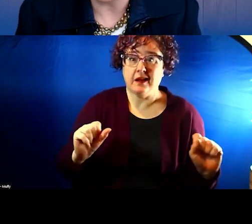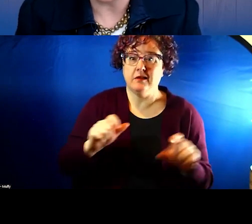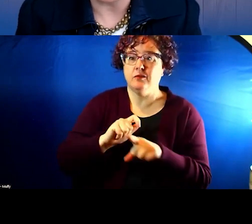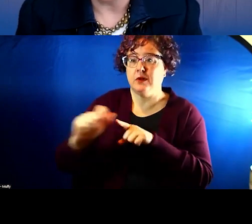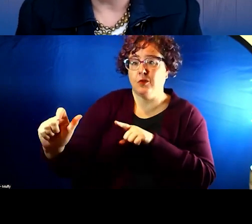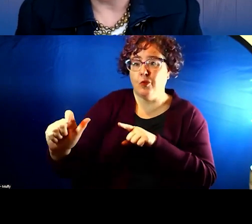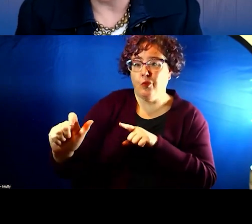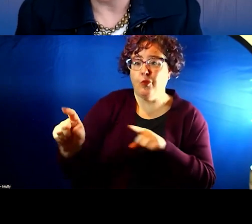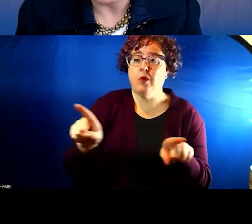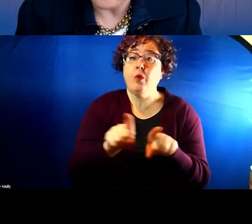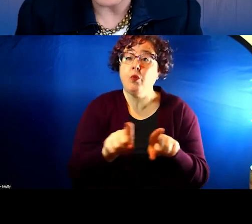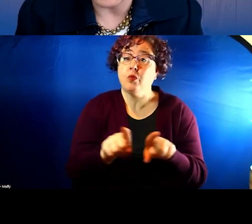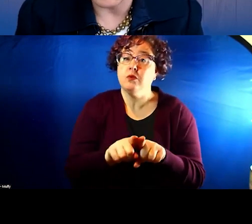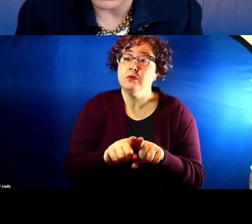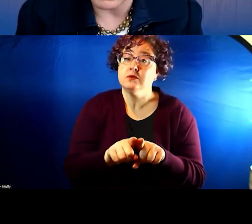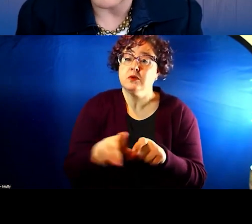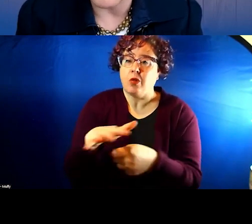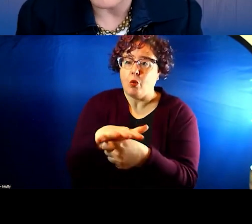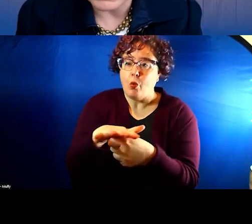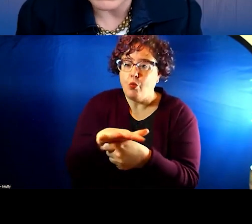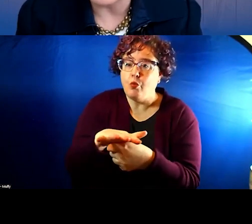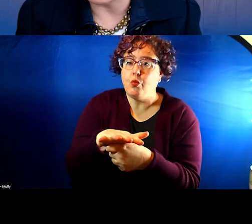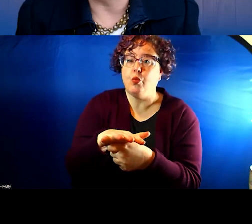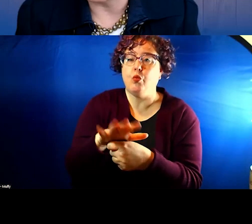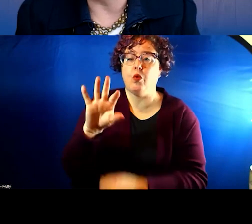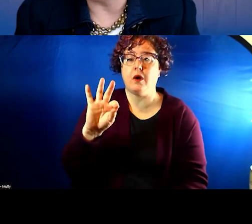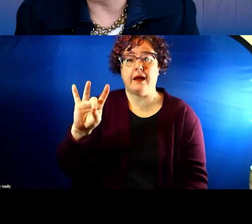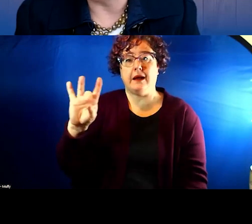THEY ARE LOCAL 988 IS ACTUALLY ANSWERING THE CALL?